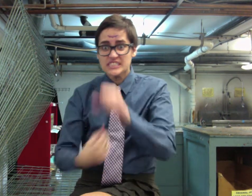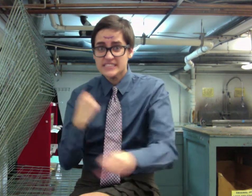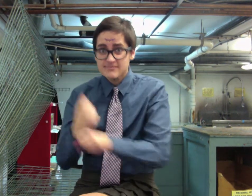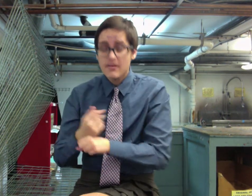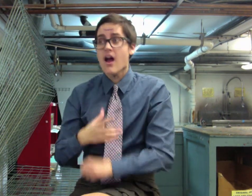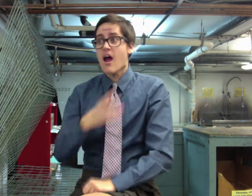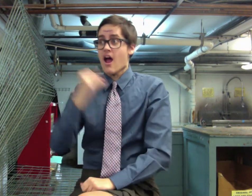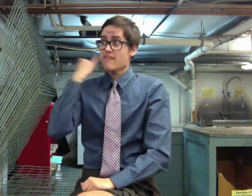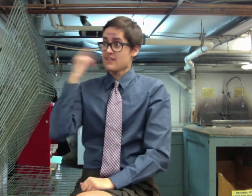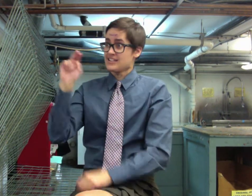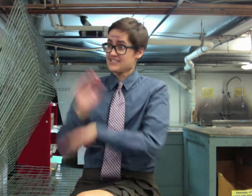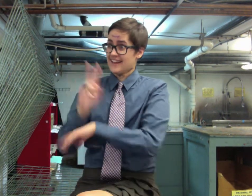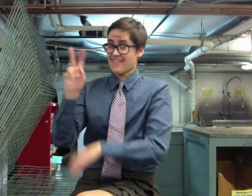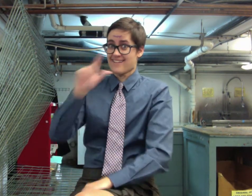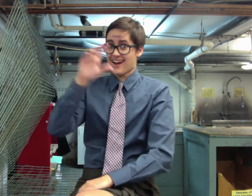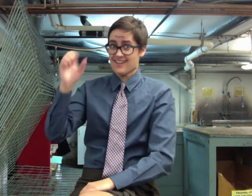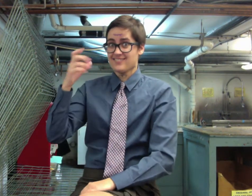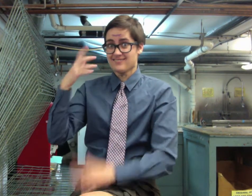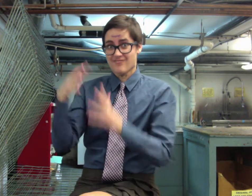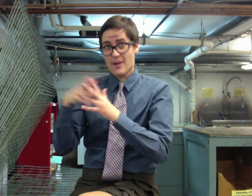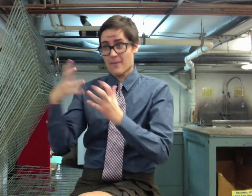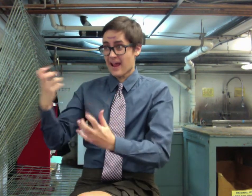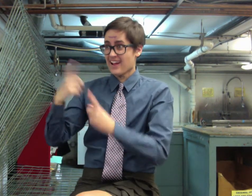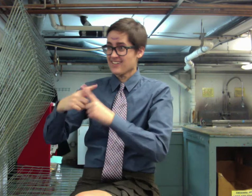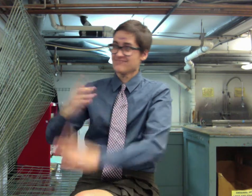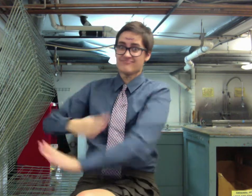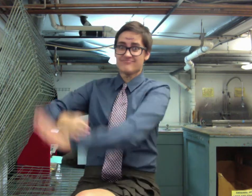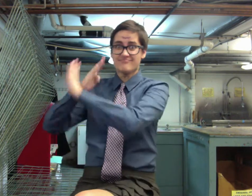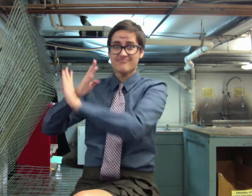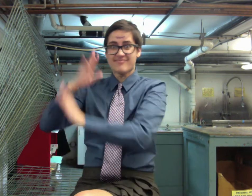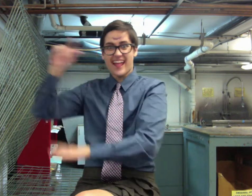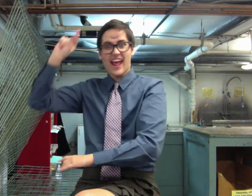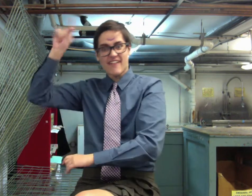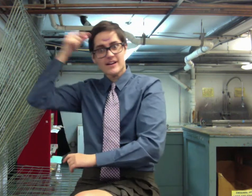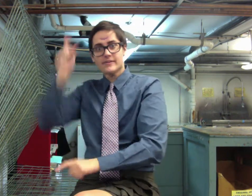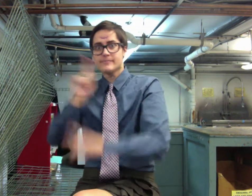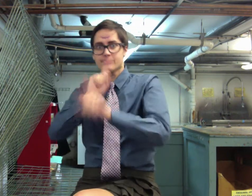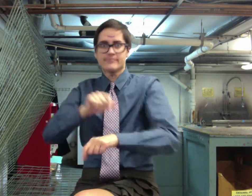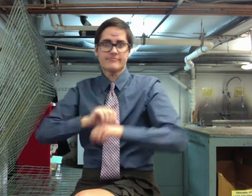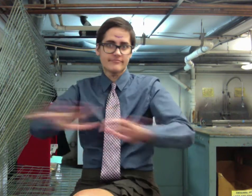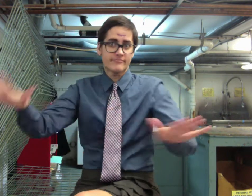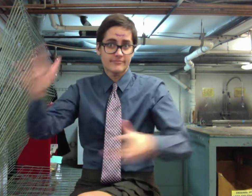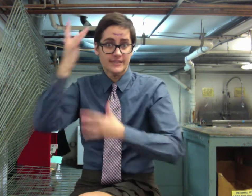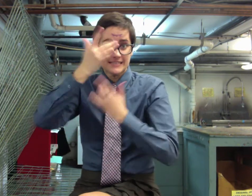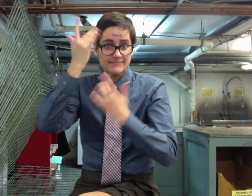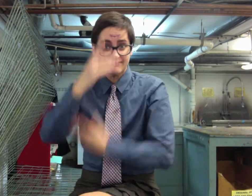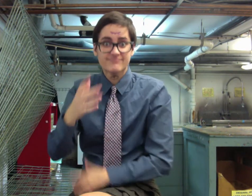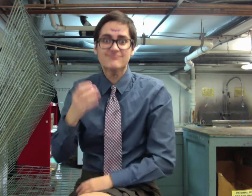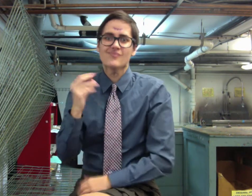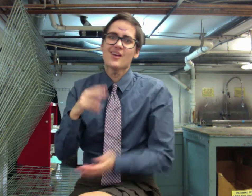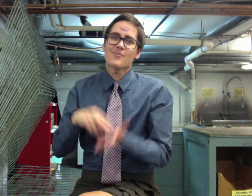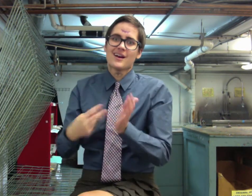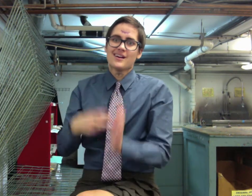year, and stave off the government- administered pestilence that follows